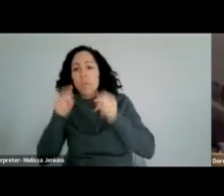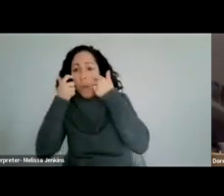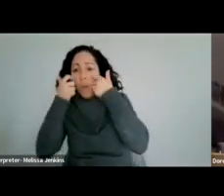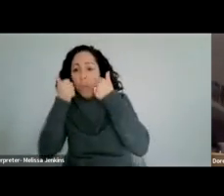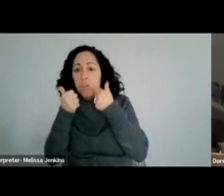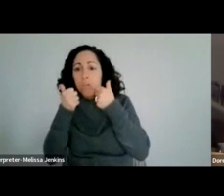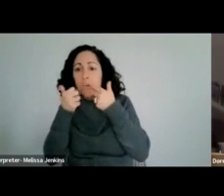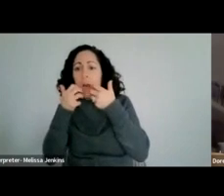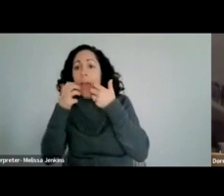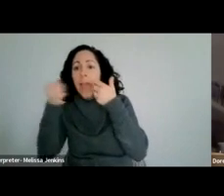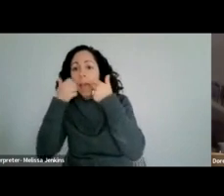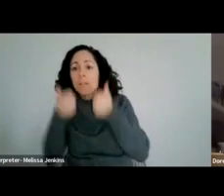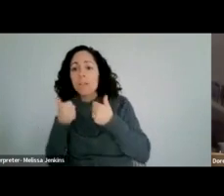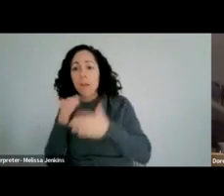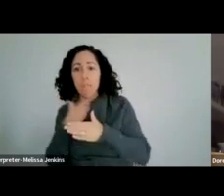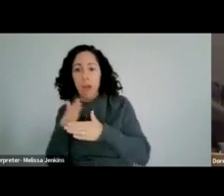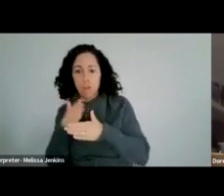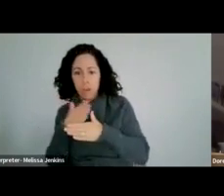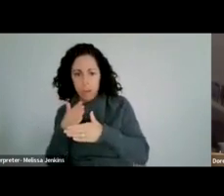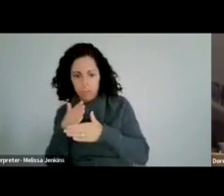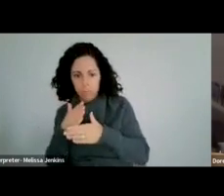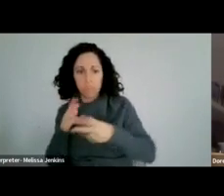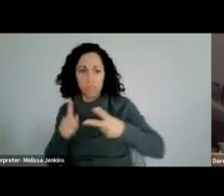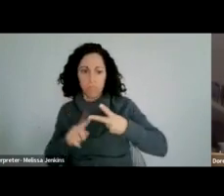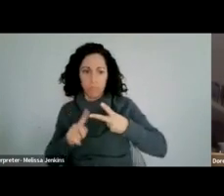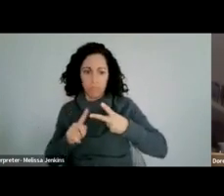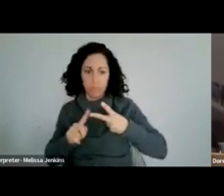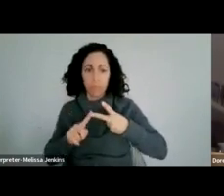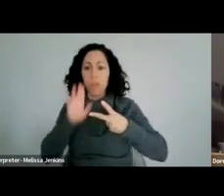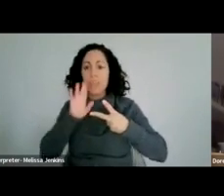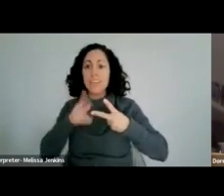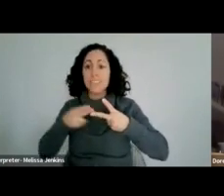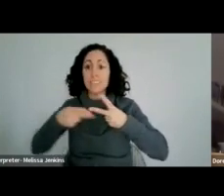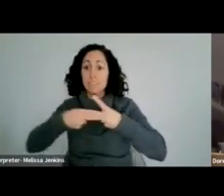These two populations had different characteristics,